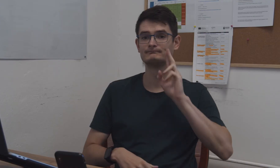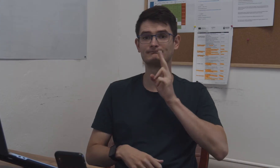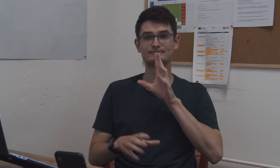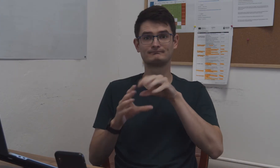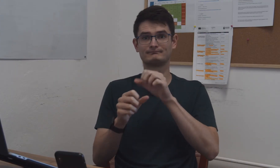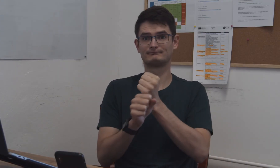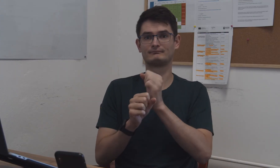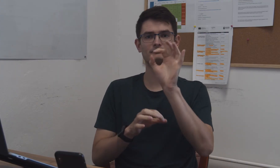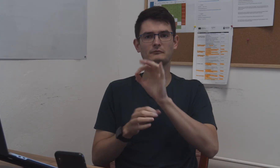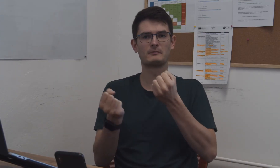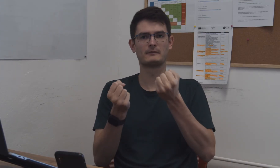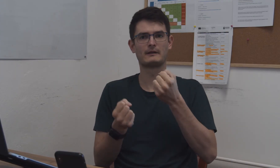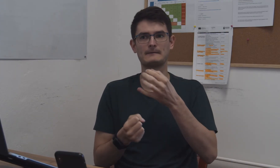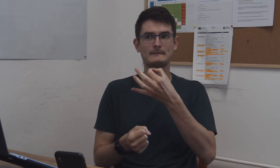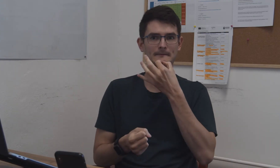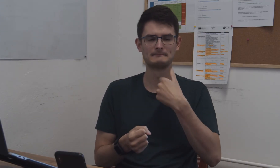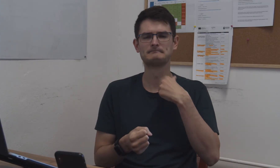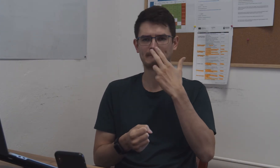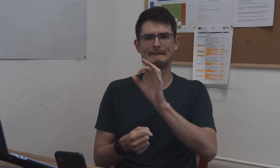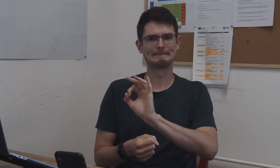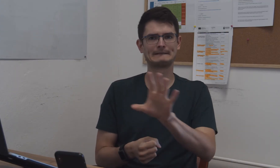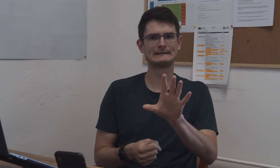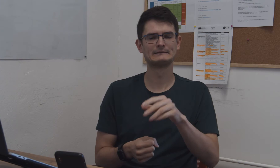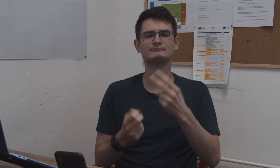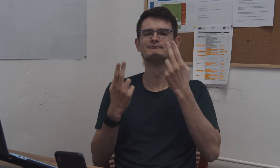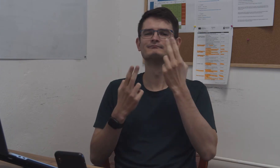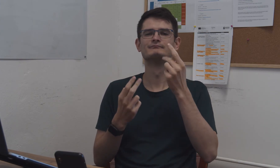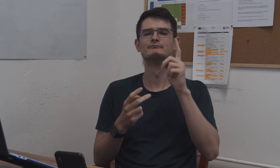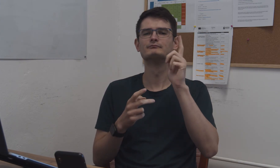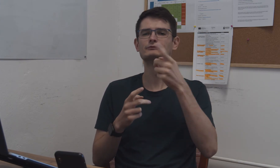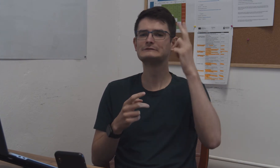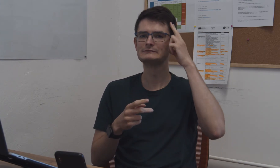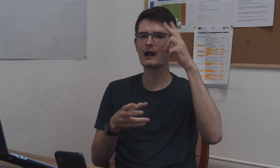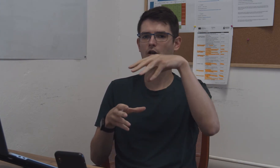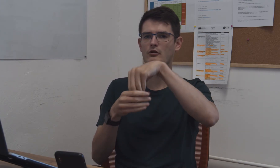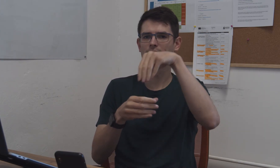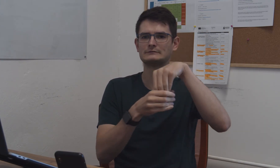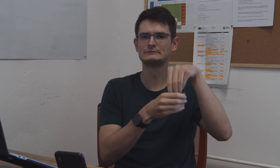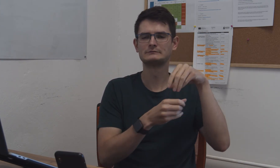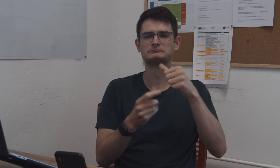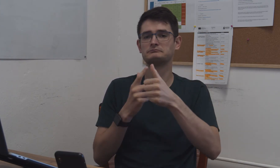Can a deaf person work as a project manager? You see, yes. Of course, it is necessary to have the knowledge,